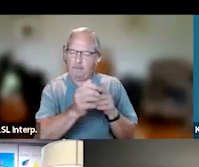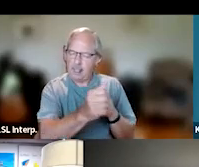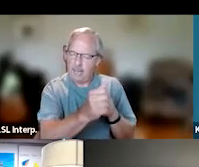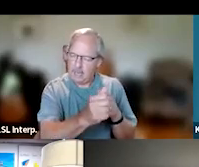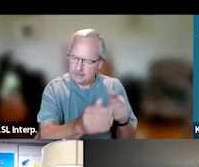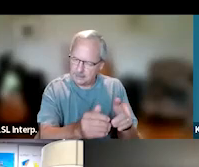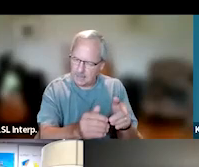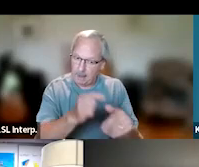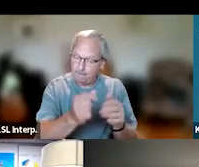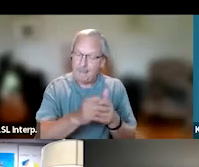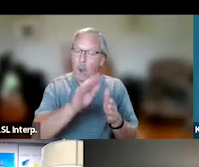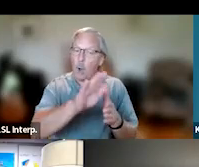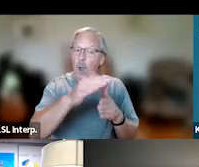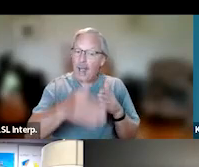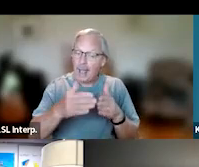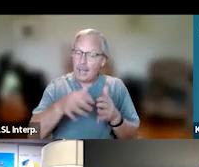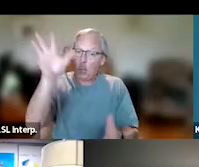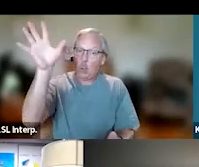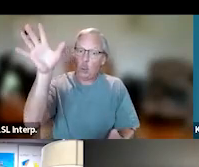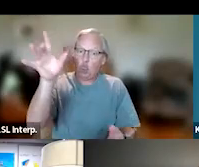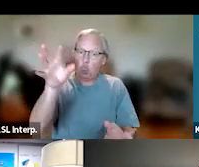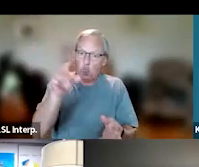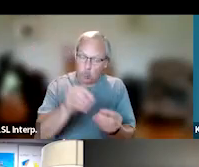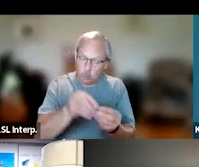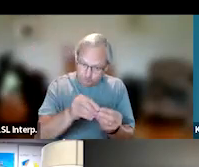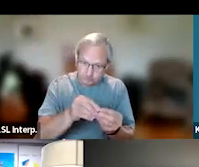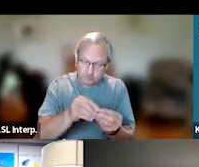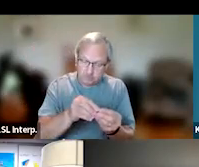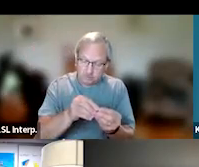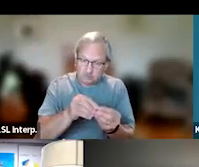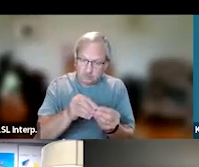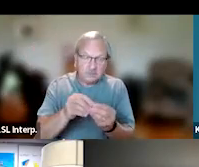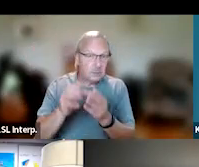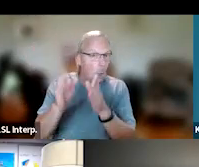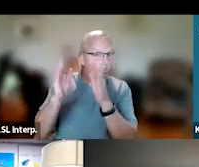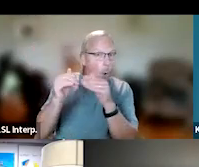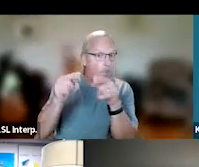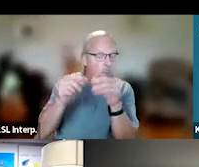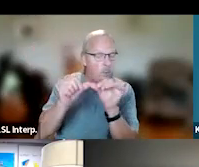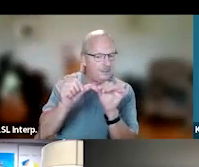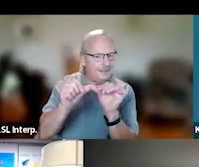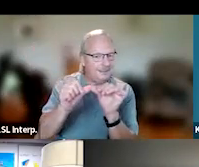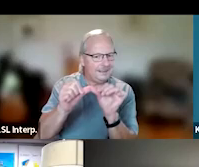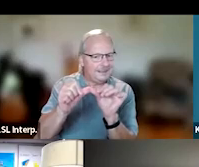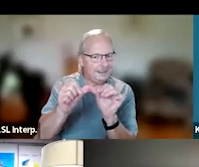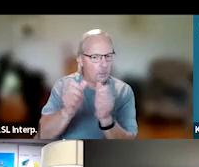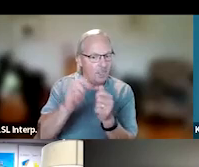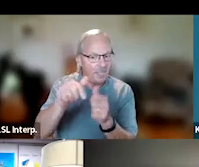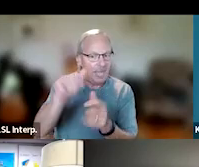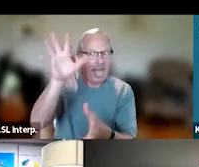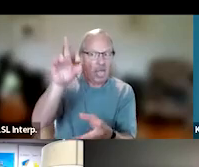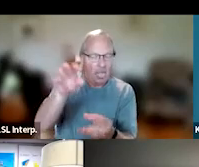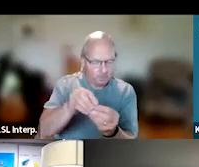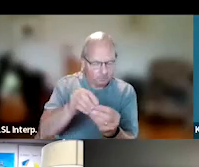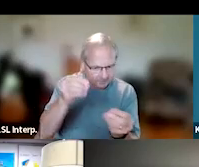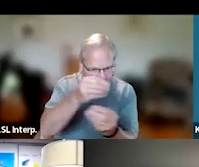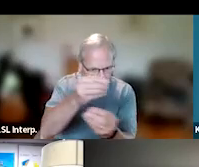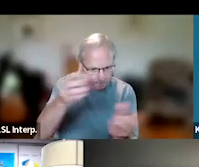your outcomes cumulatively into this point, because the hope is that you'll continue with that cumulative information to move forward